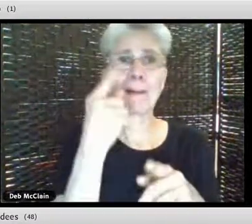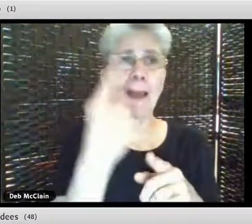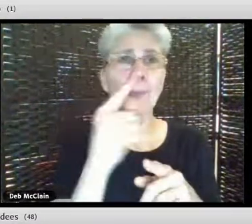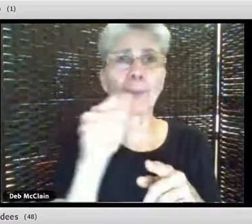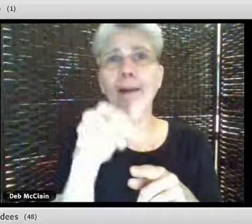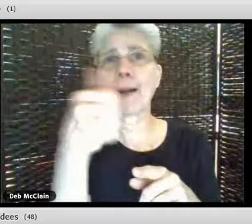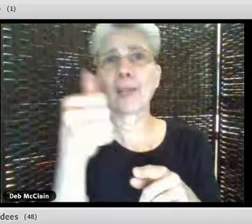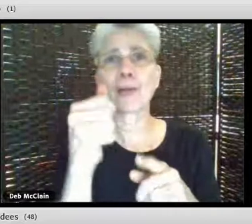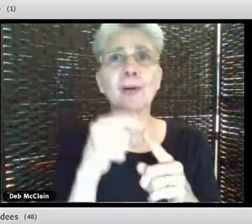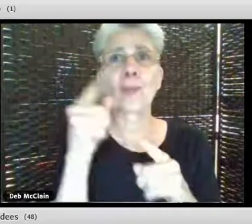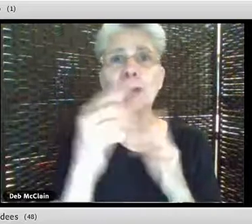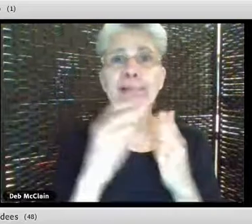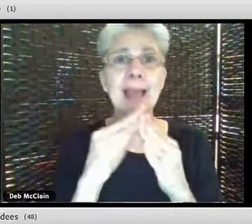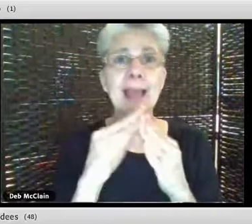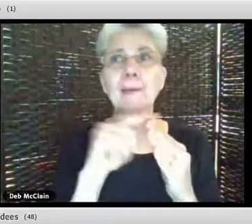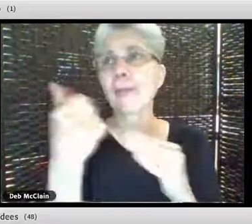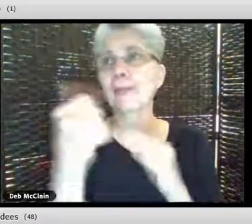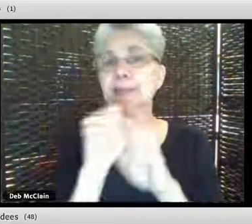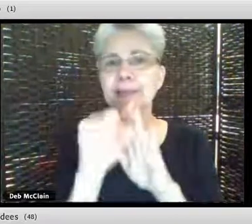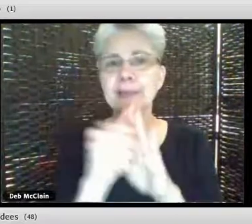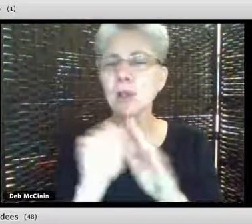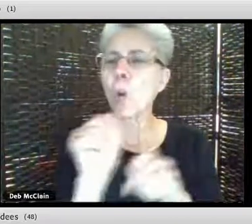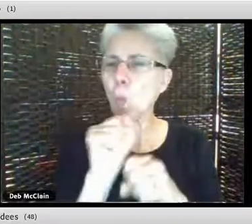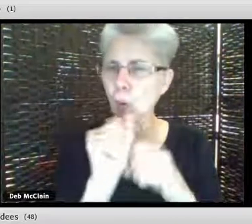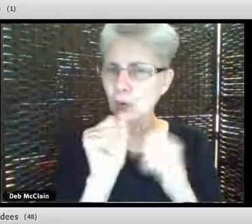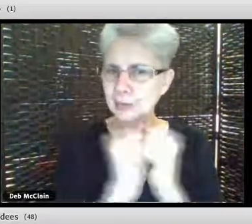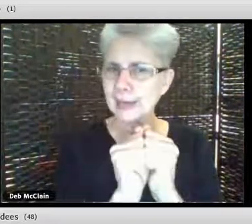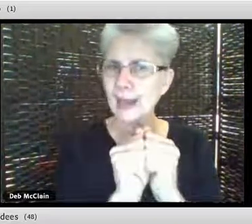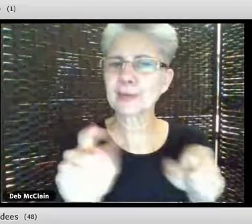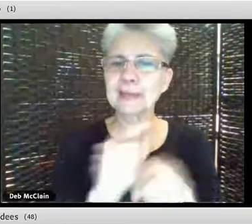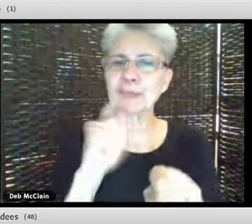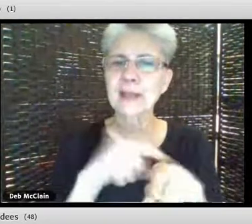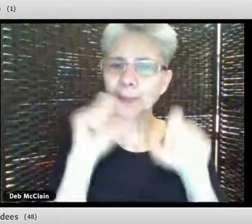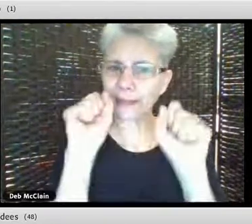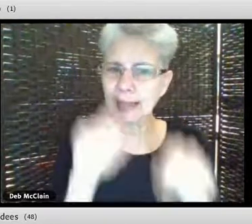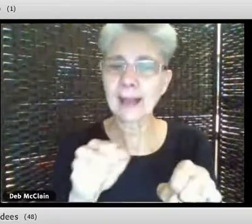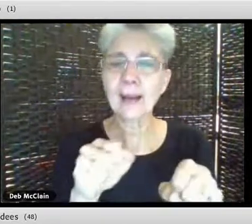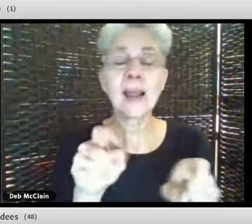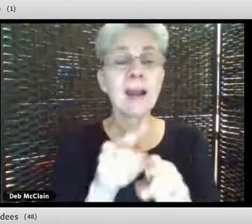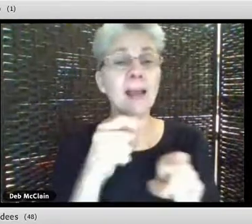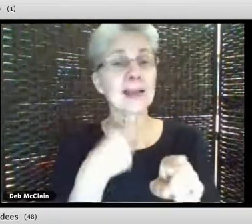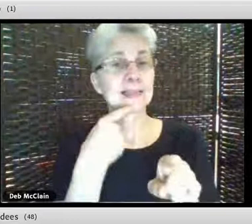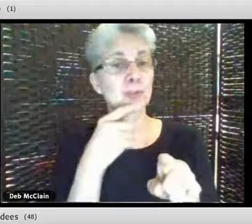Even if somebody is not at your library, somebody is at a, you know, a sister library somewhere way, way across town.